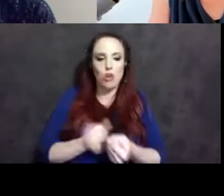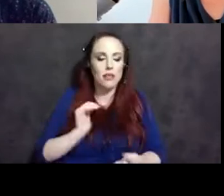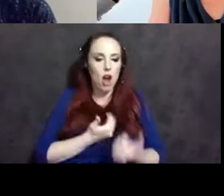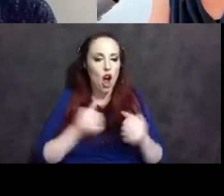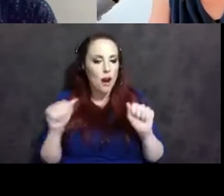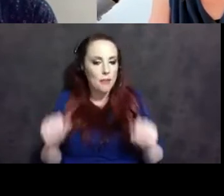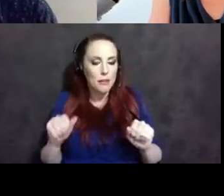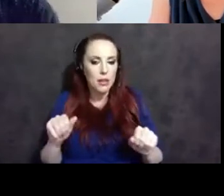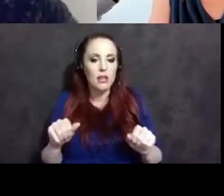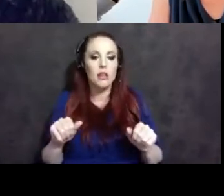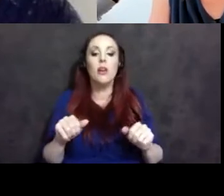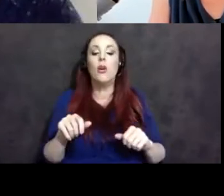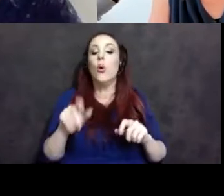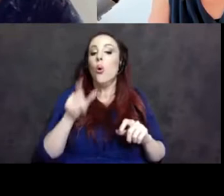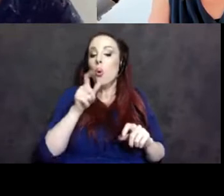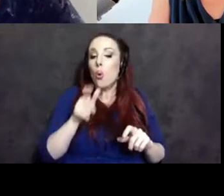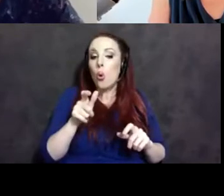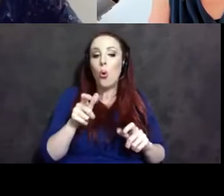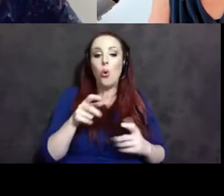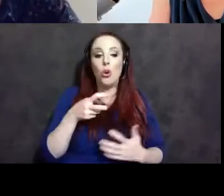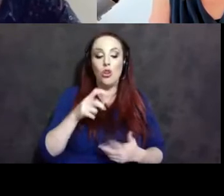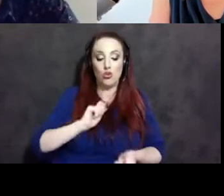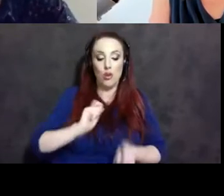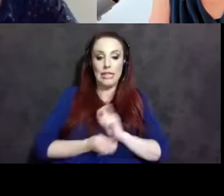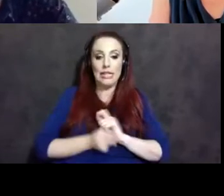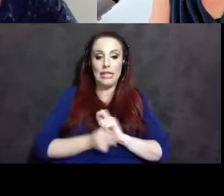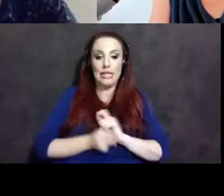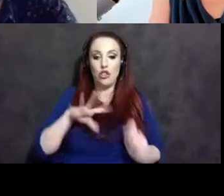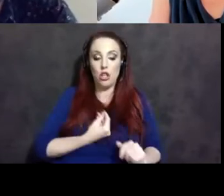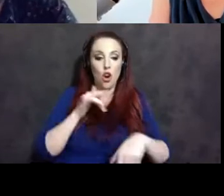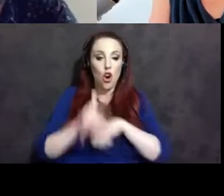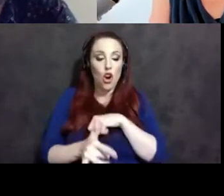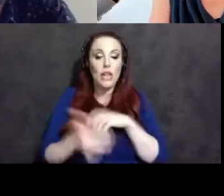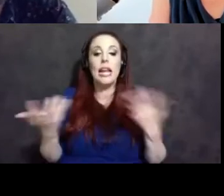People who transitioned earlier, they might get dropped out of college because of, like,